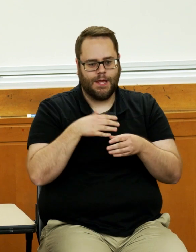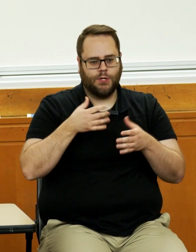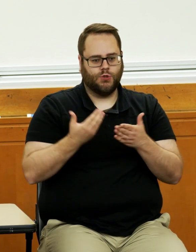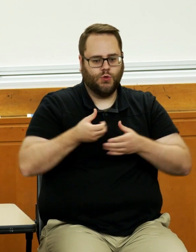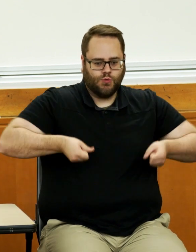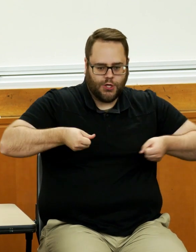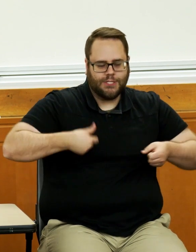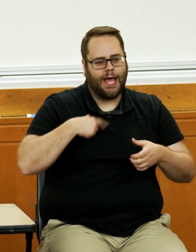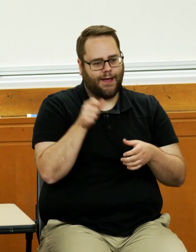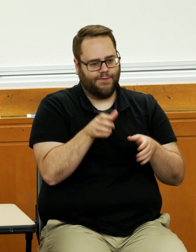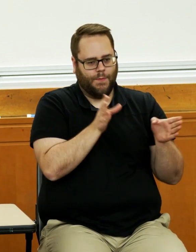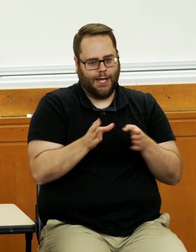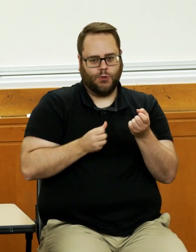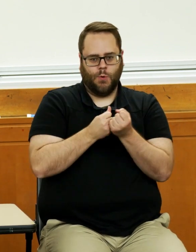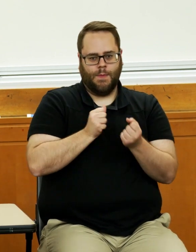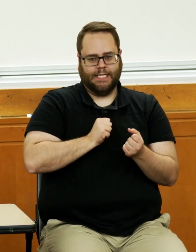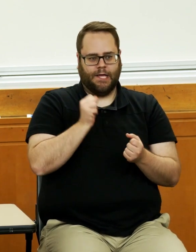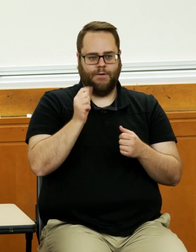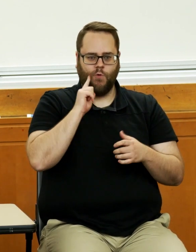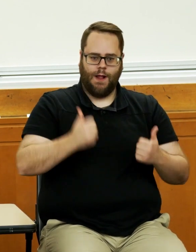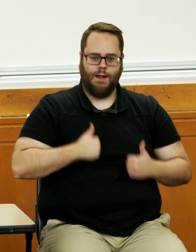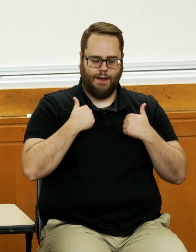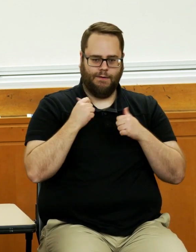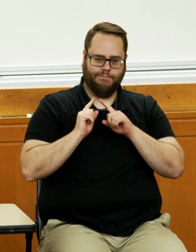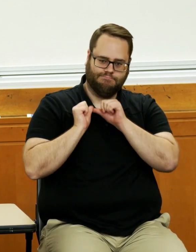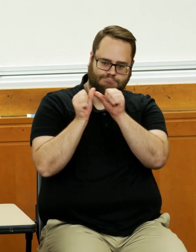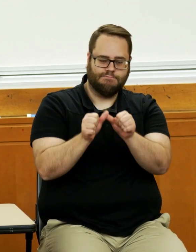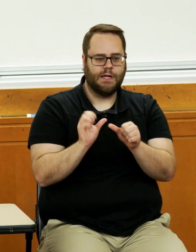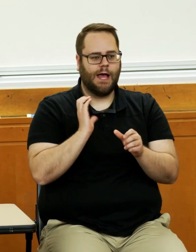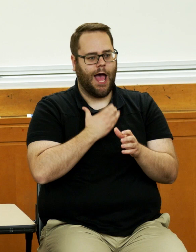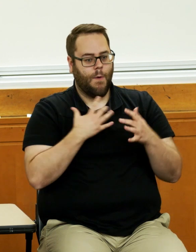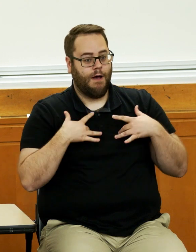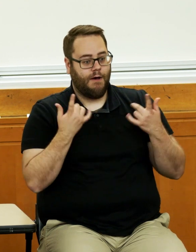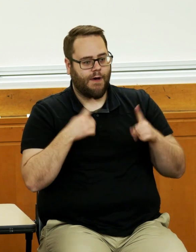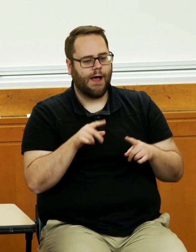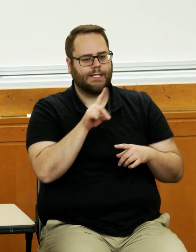for life. So, the way I saw it, our symposium put disabled people of color front and center,